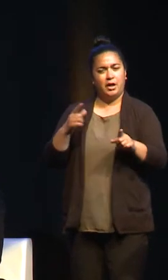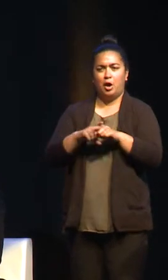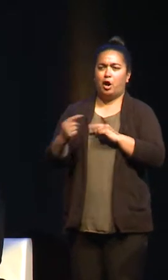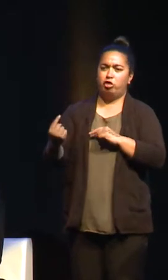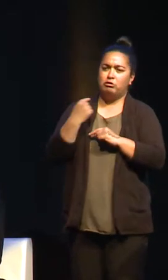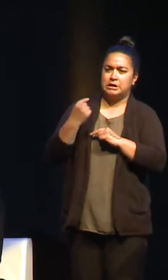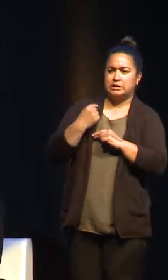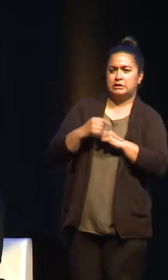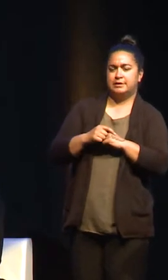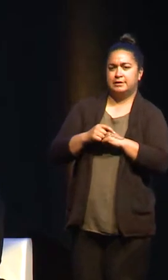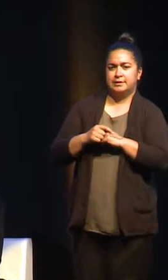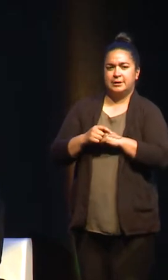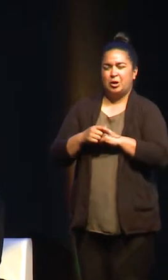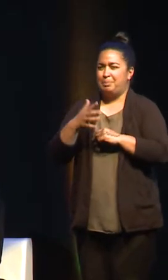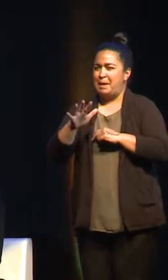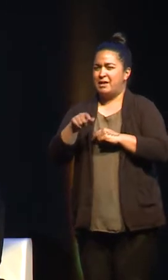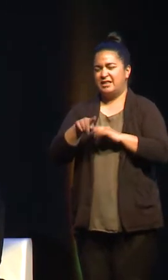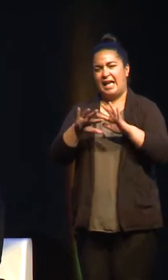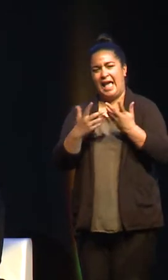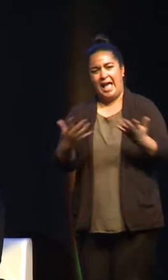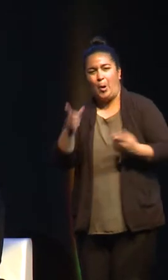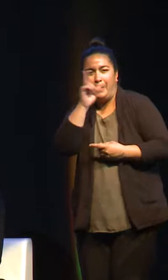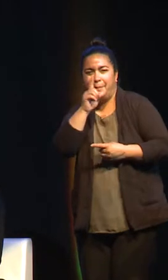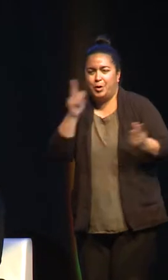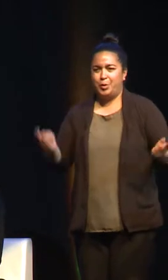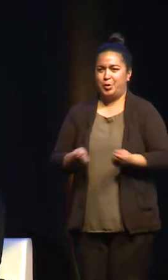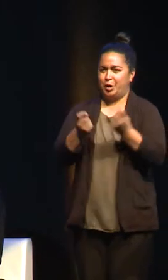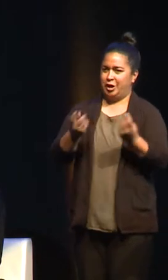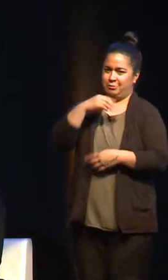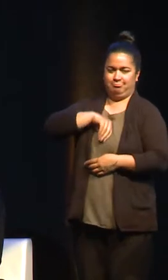and maybe this is a function of how humans work in our cognitive biases. When you see